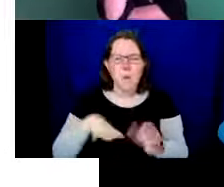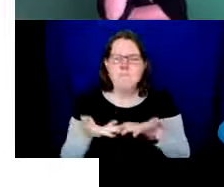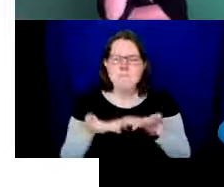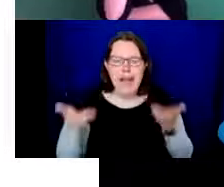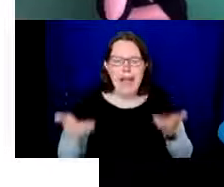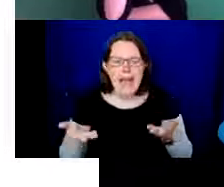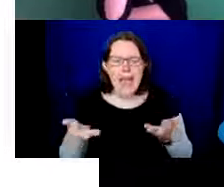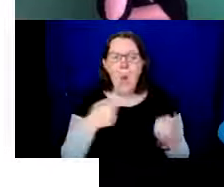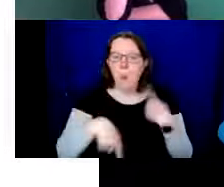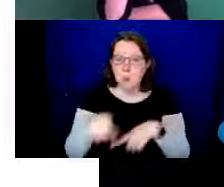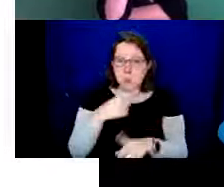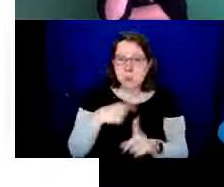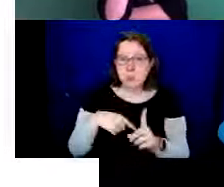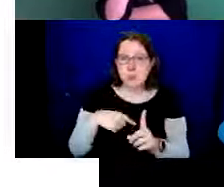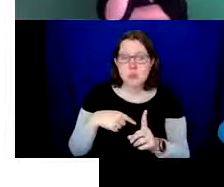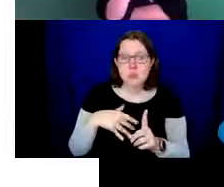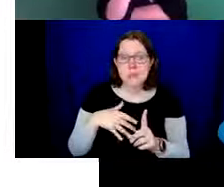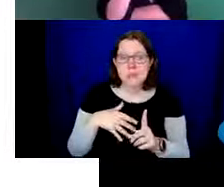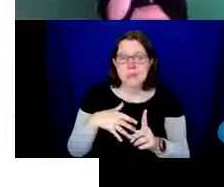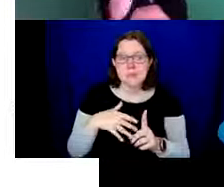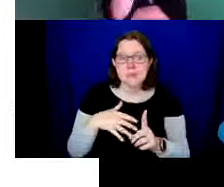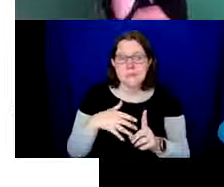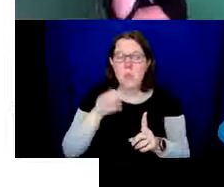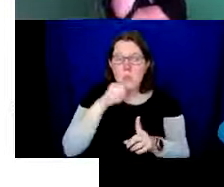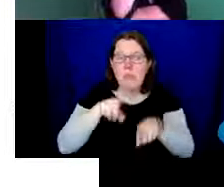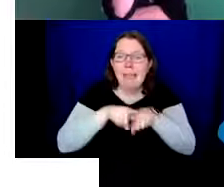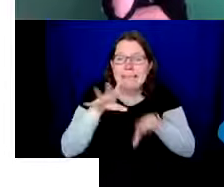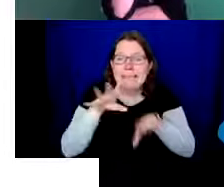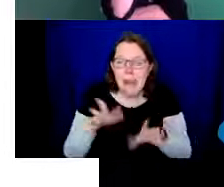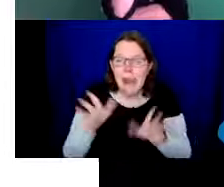we will anonymize every application so you'll just be given the number